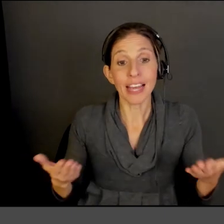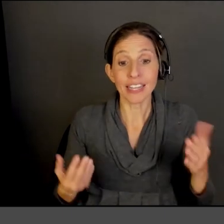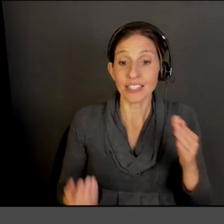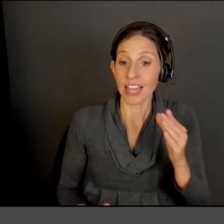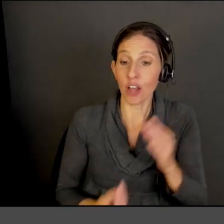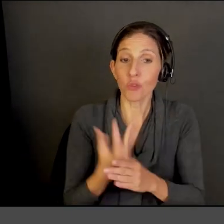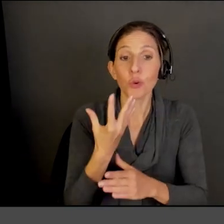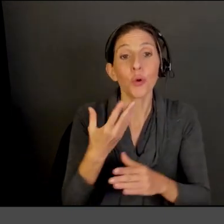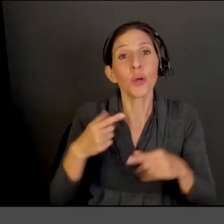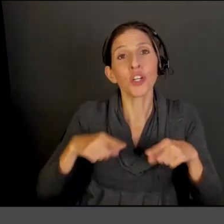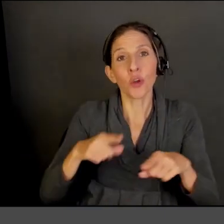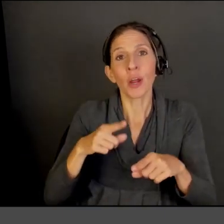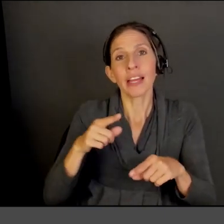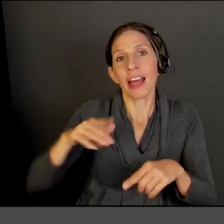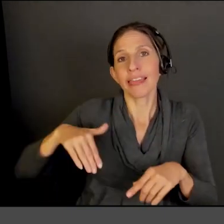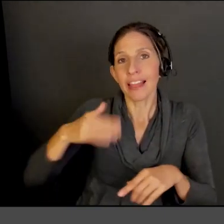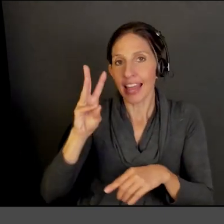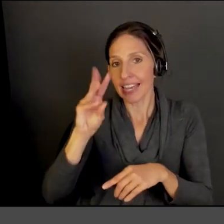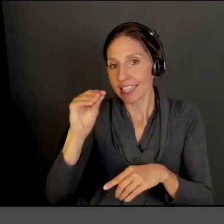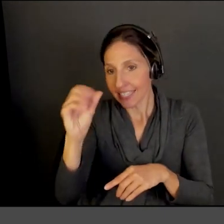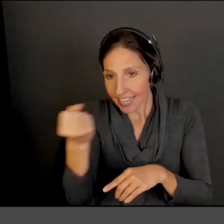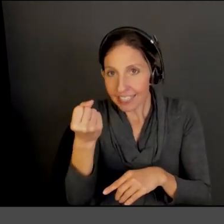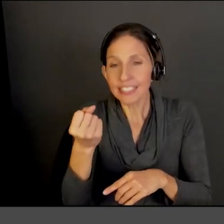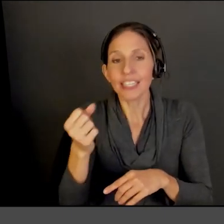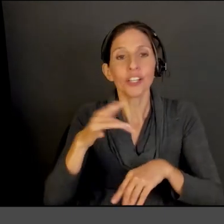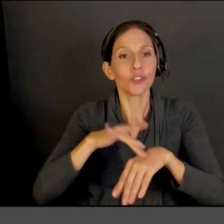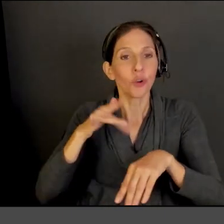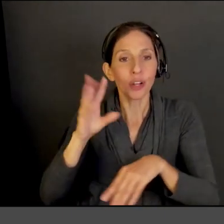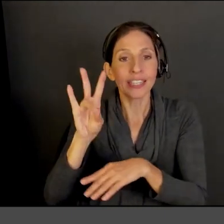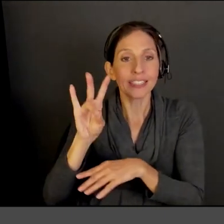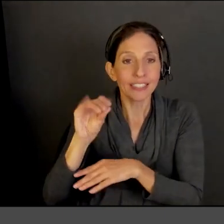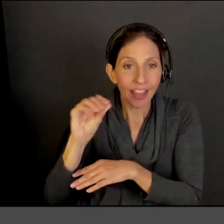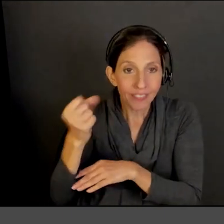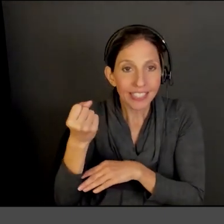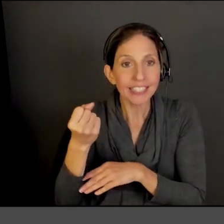AND THEY HAVE CHANGED, OF COURSE, BUT THEY LEFT A GREAT LEGACY